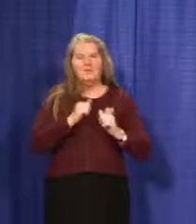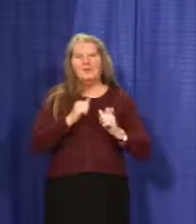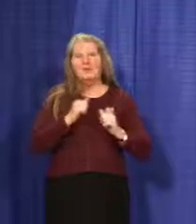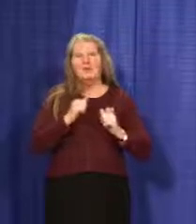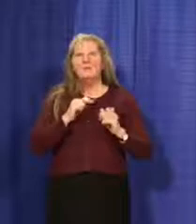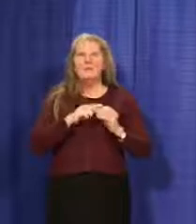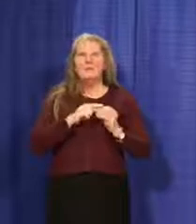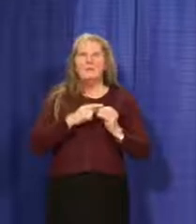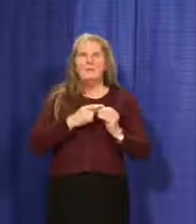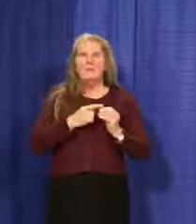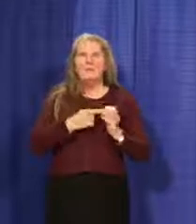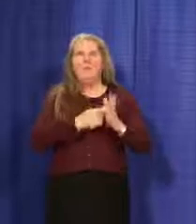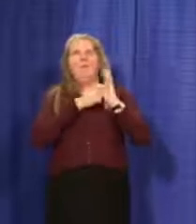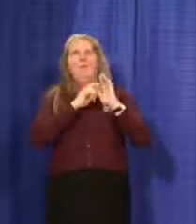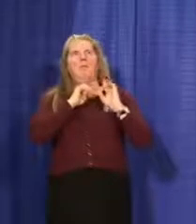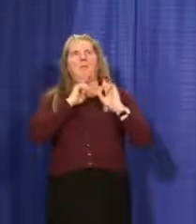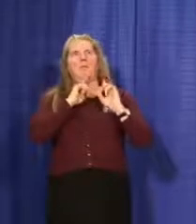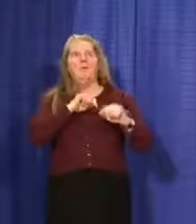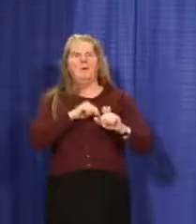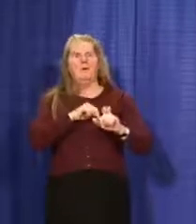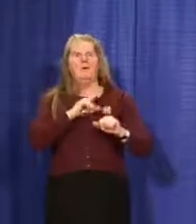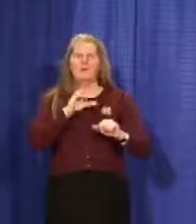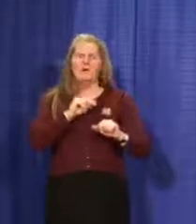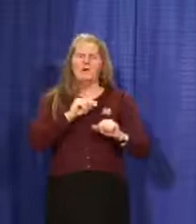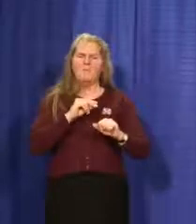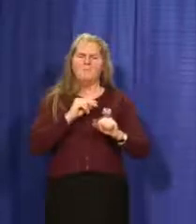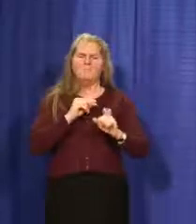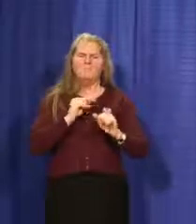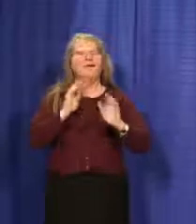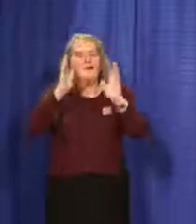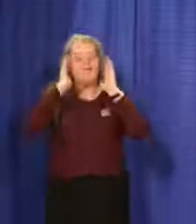It is just to pay extra attention.